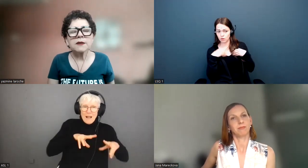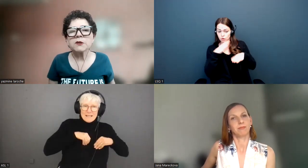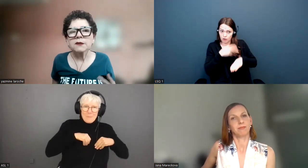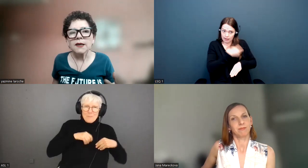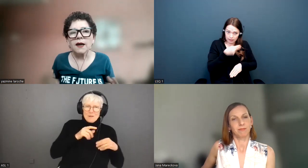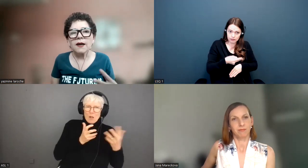I'm just I